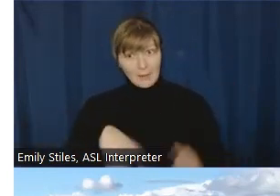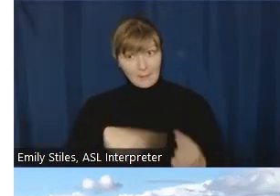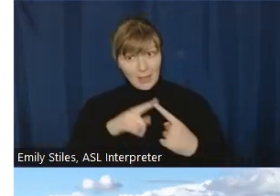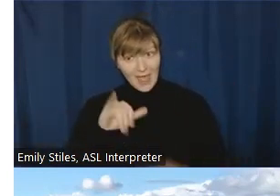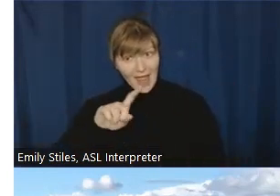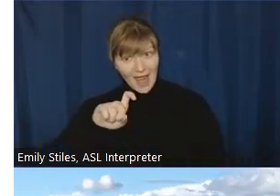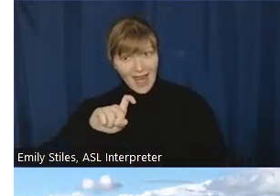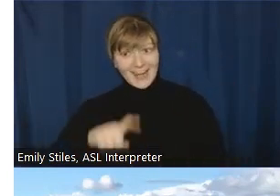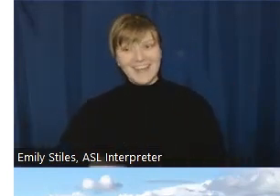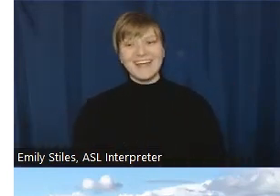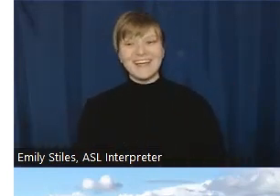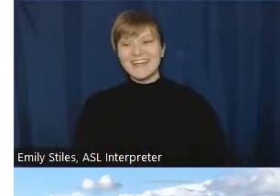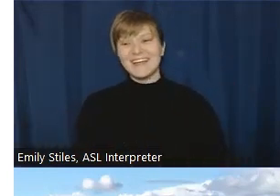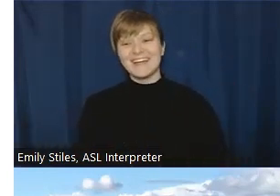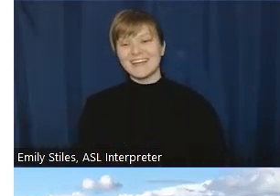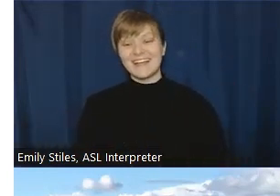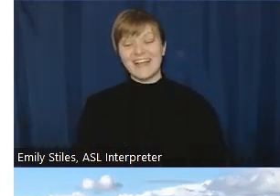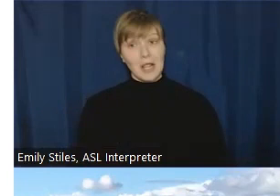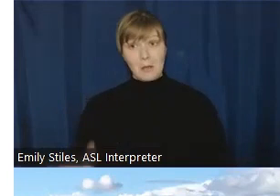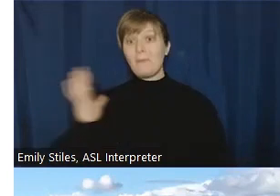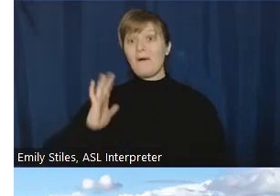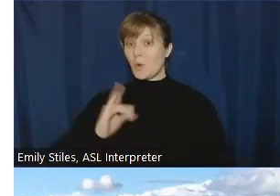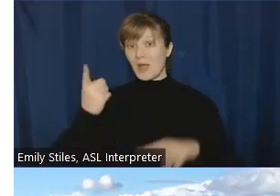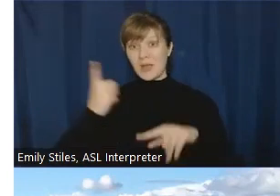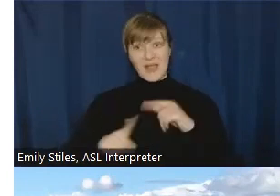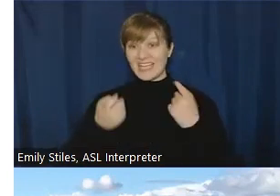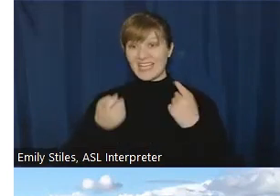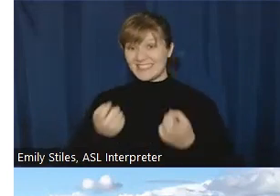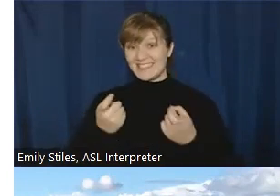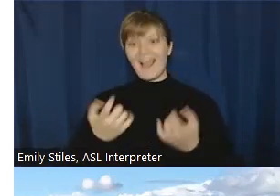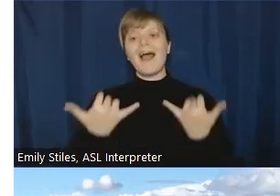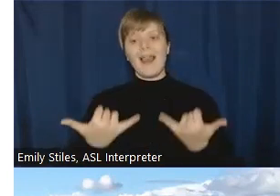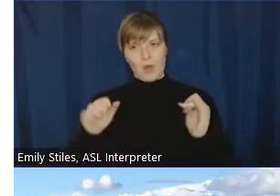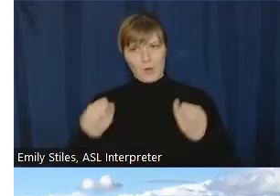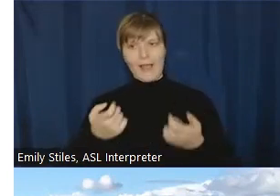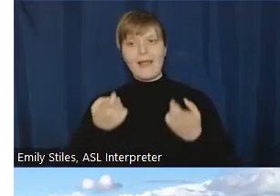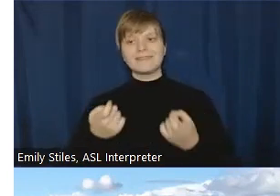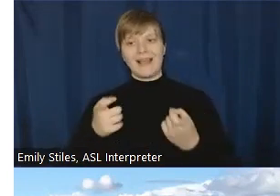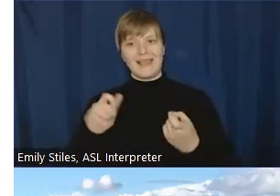couldn’t go skiing, you can now go skiing. We can now use that as part of our tourist brochures.